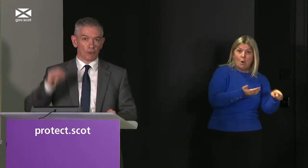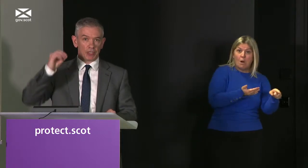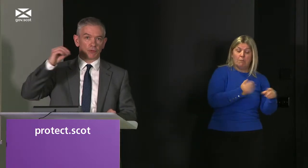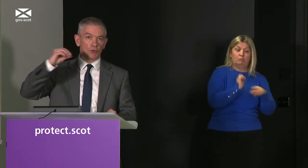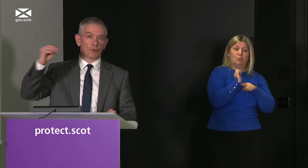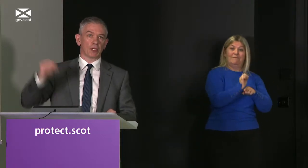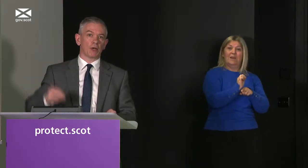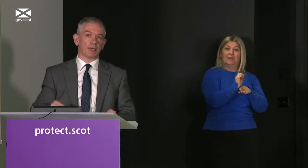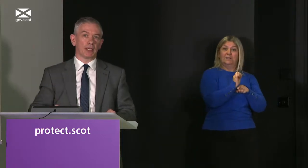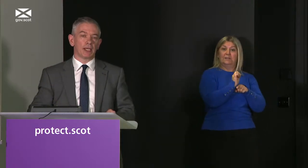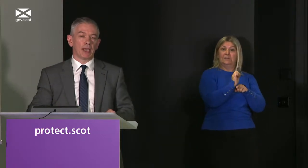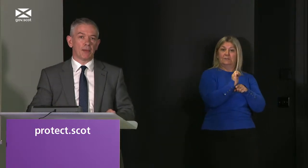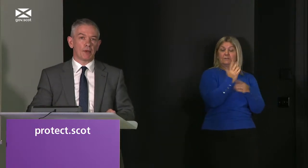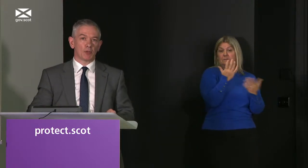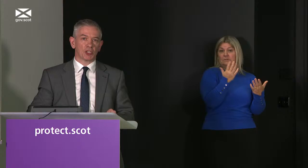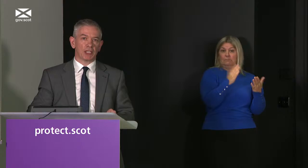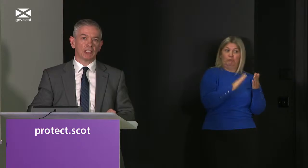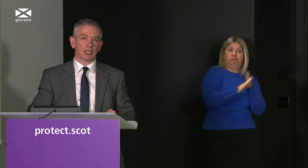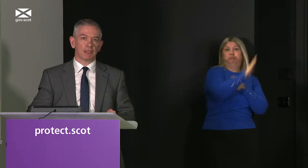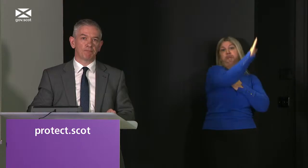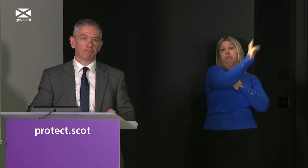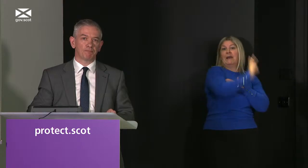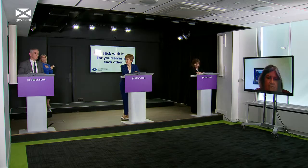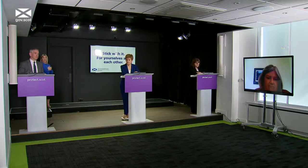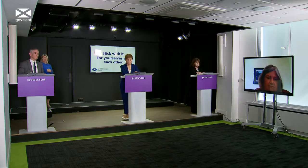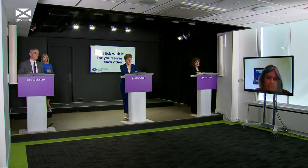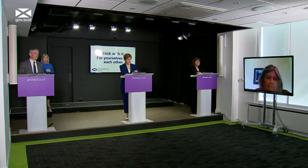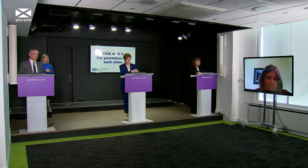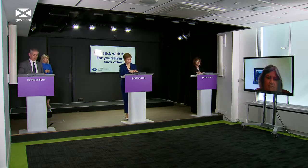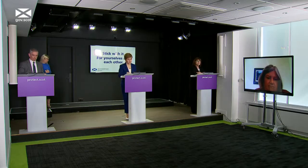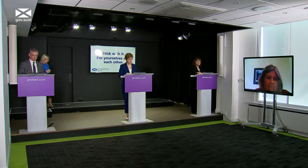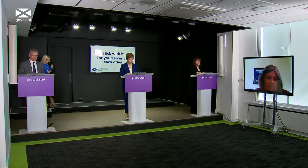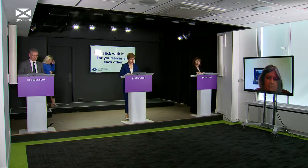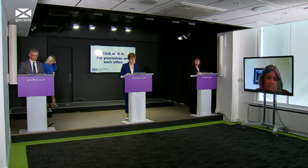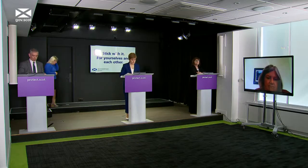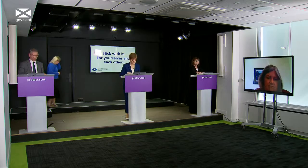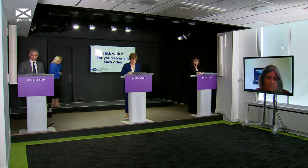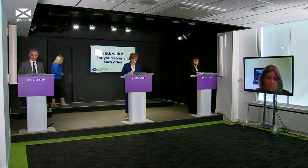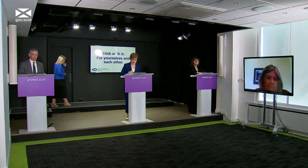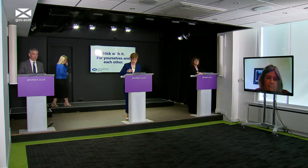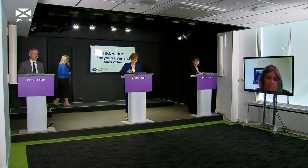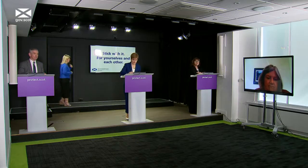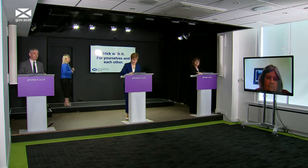rate of growth becoming much greater again. Thank you, Gregor. Chris Musson from the Sun.